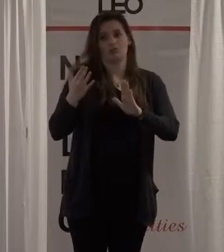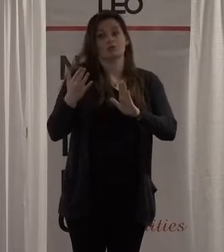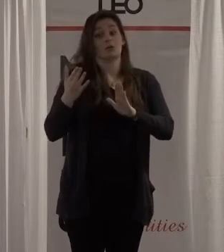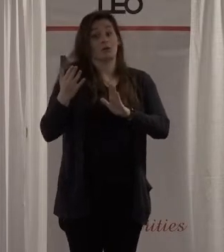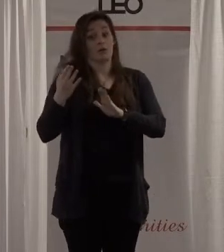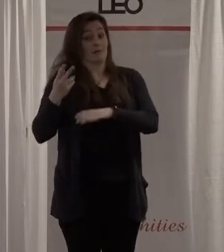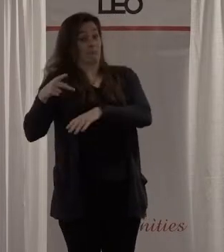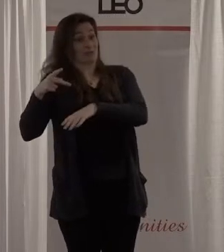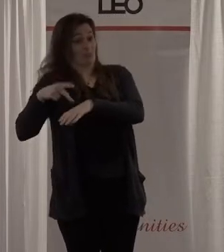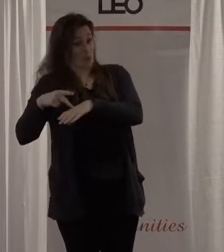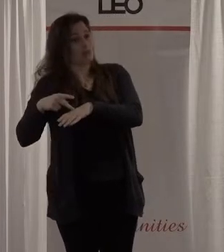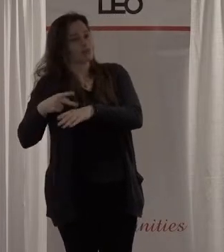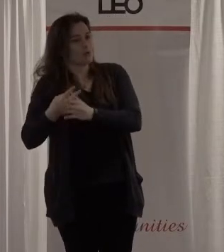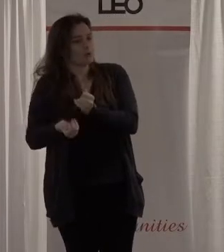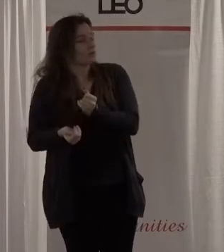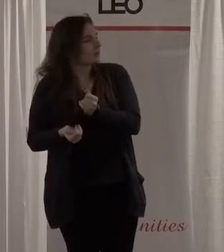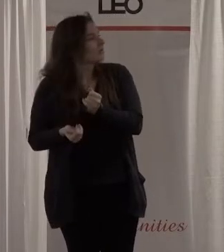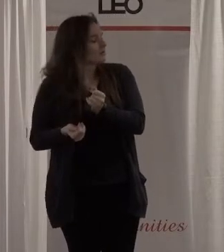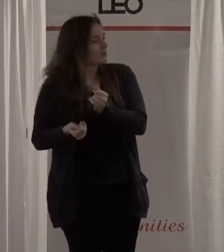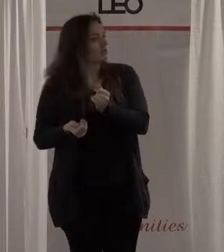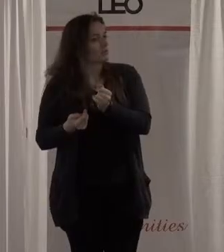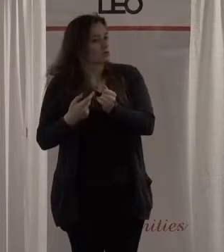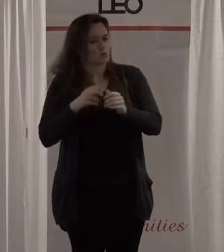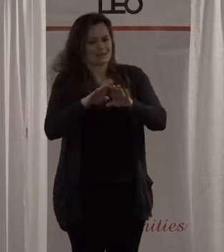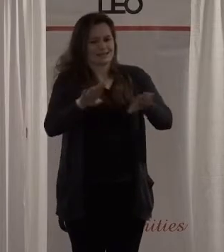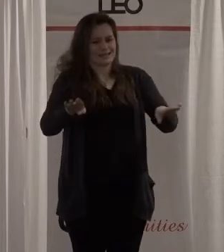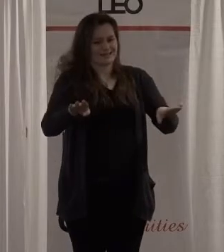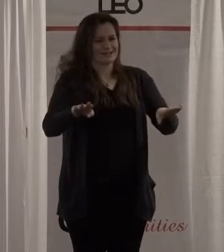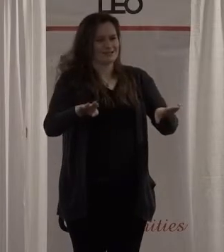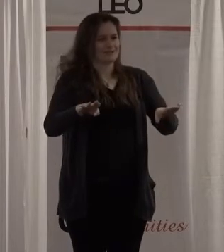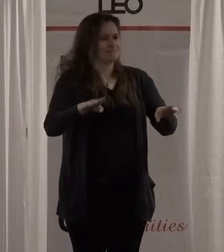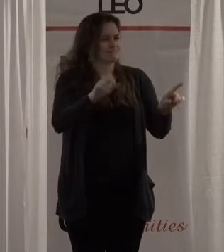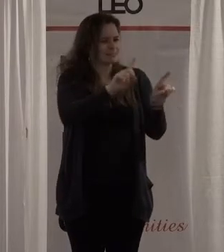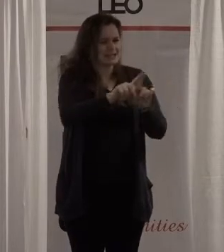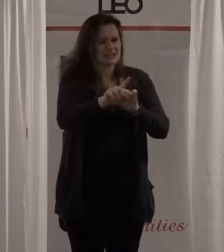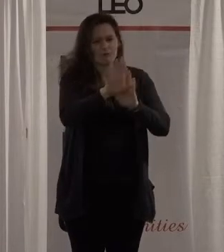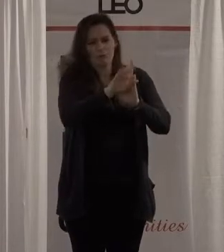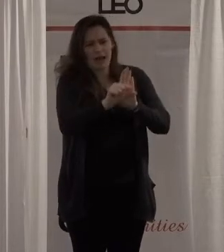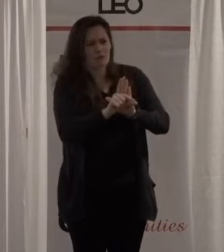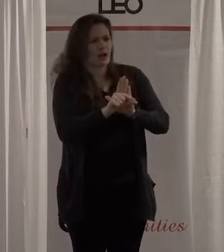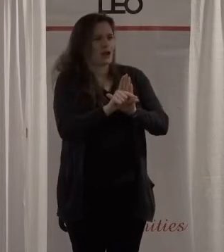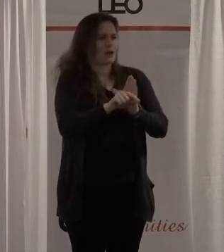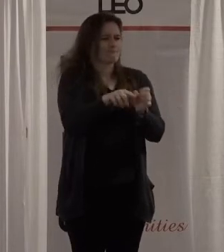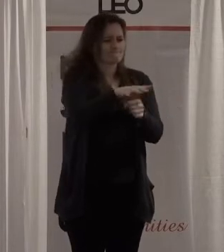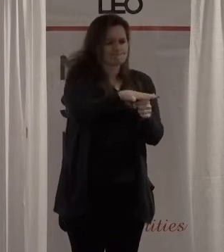AND I HAVE WORKED WITH KIDS FROM ALL WALKS OF LIFE. BUT IT'S THE KIDS WITH DISABILITIES